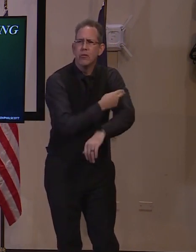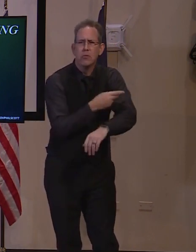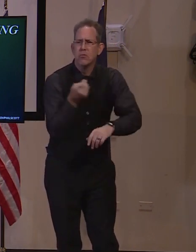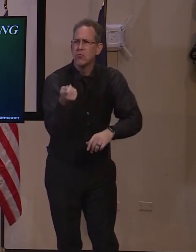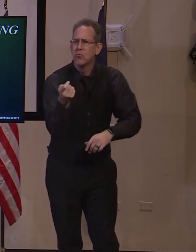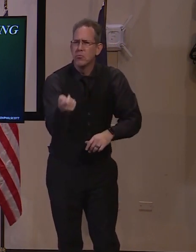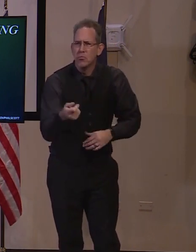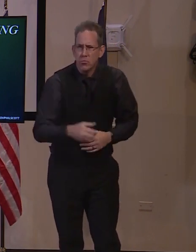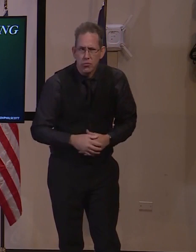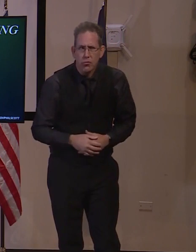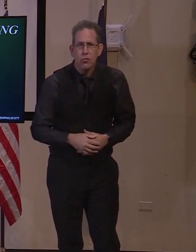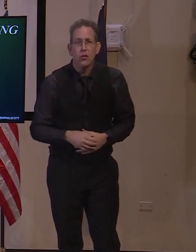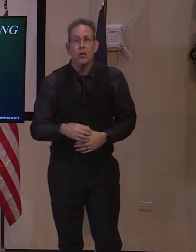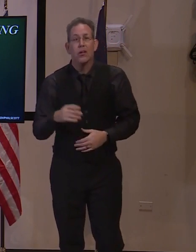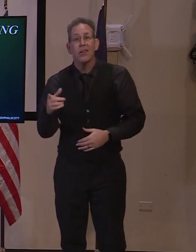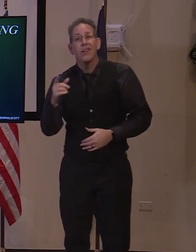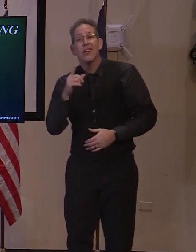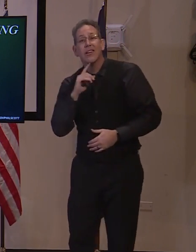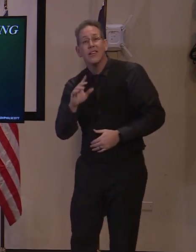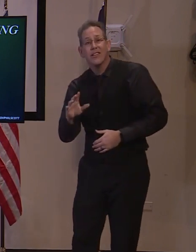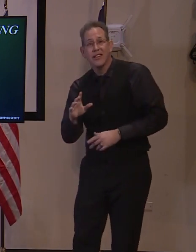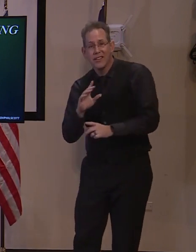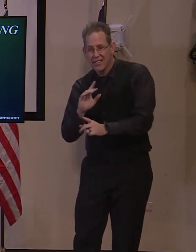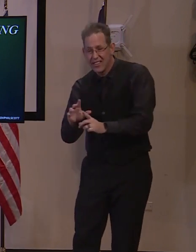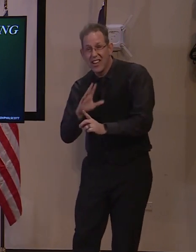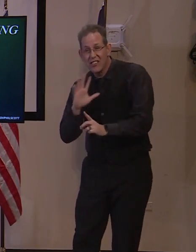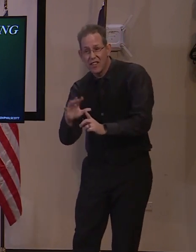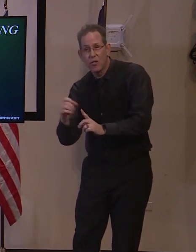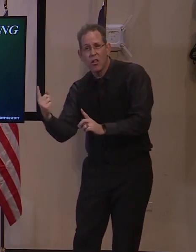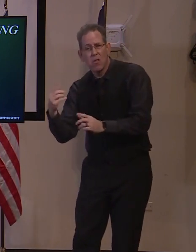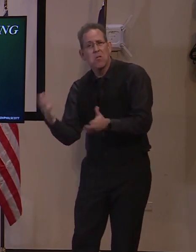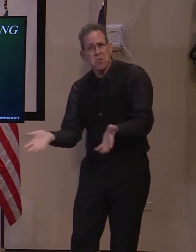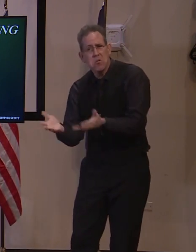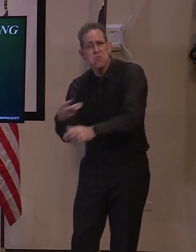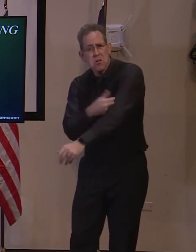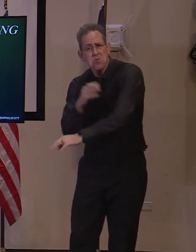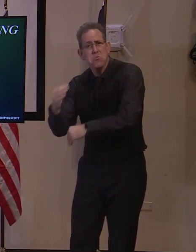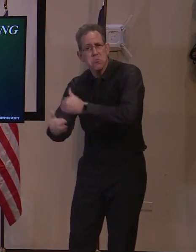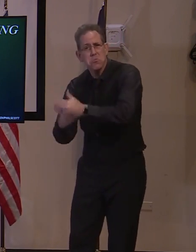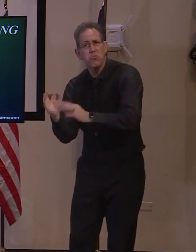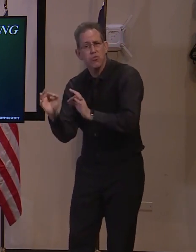you've probably heard, and the press is certainly reported on The demands of